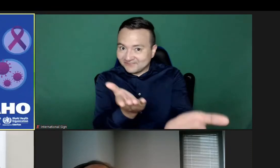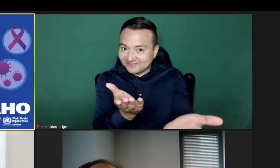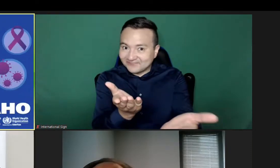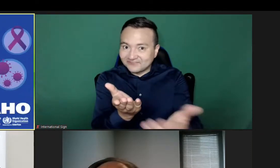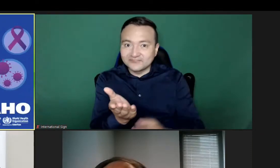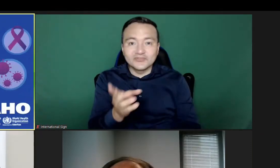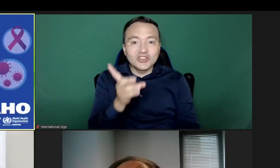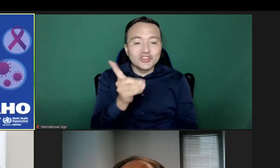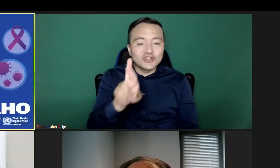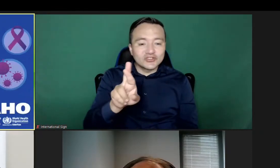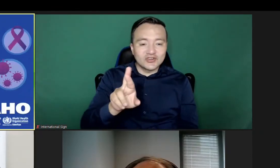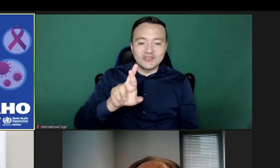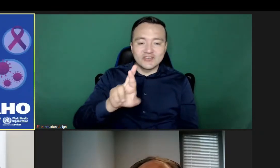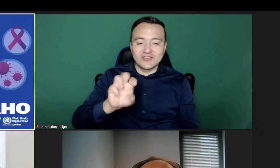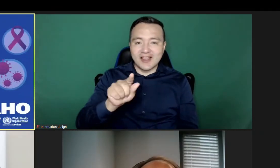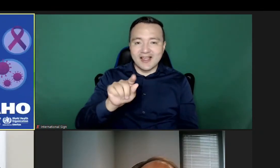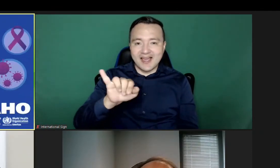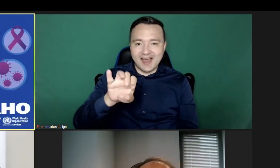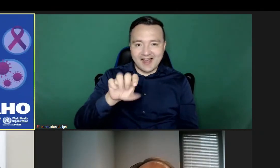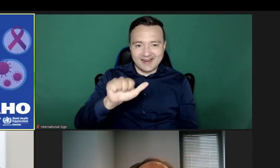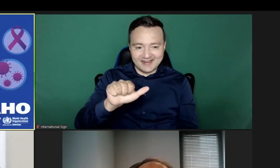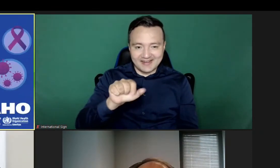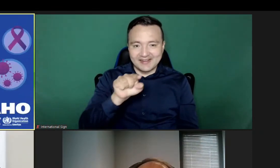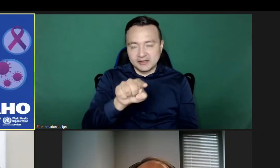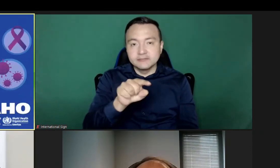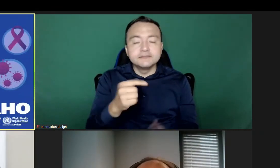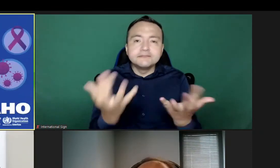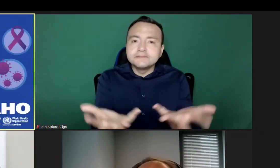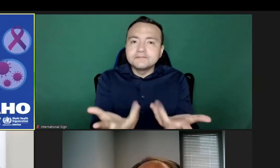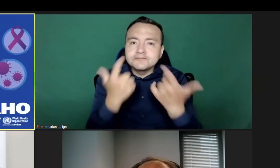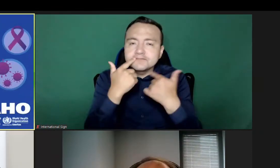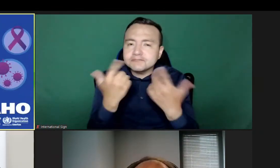health and what some of the options are.